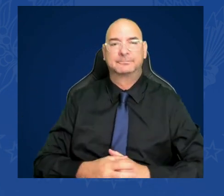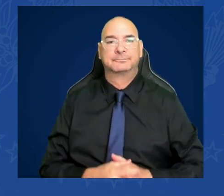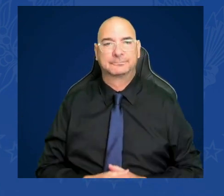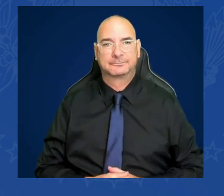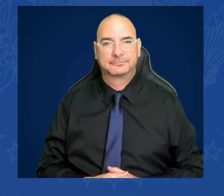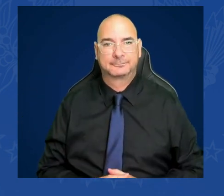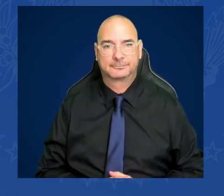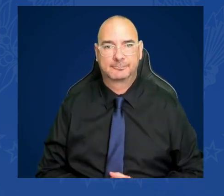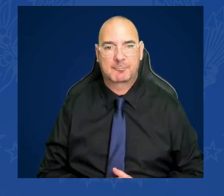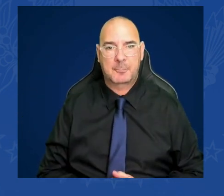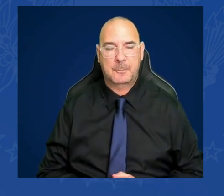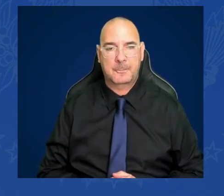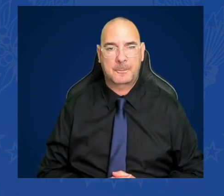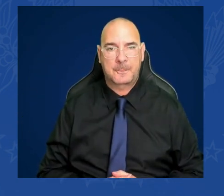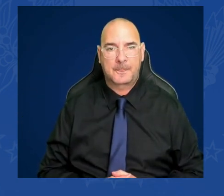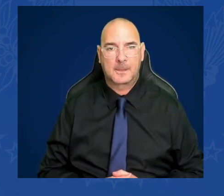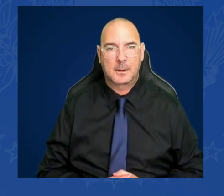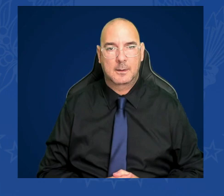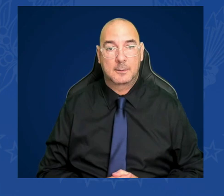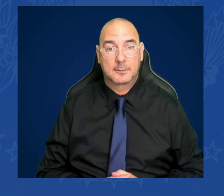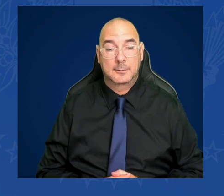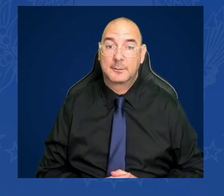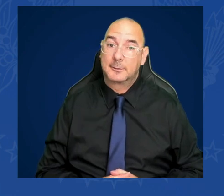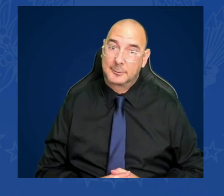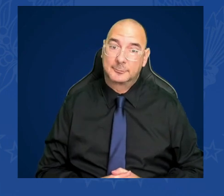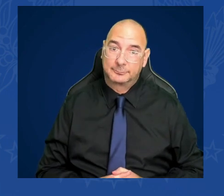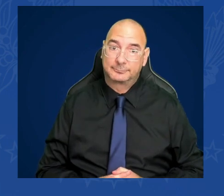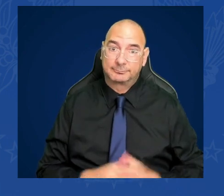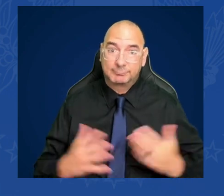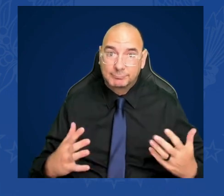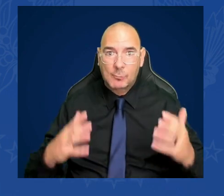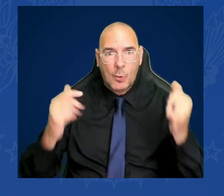And to all the parents and loved ones who are here: